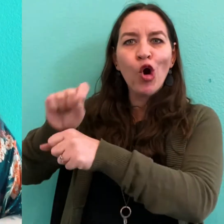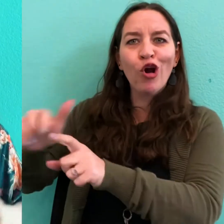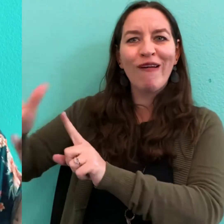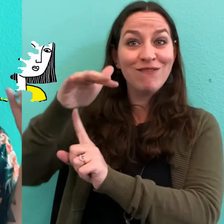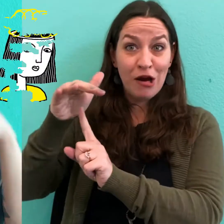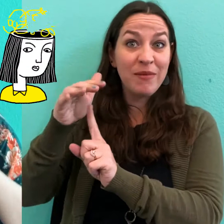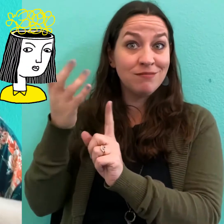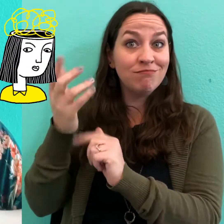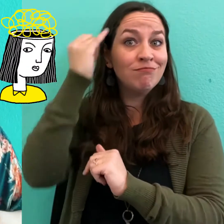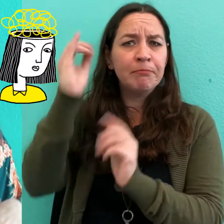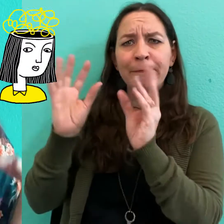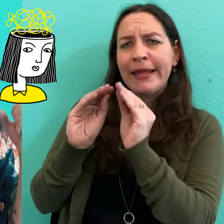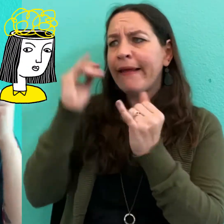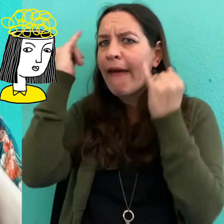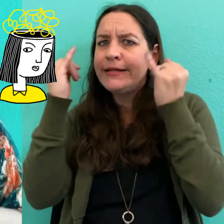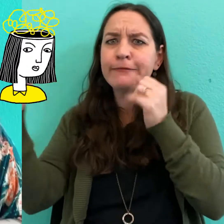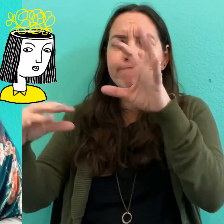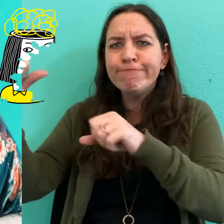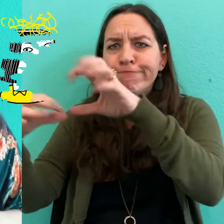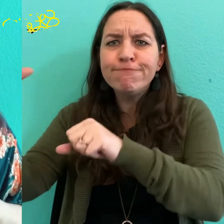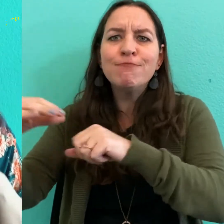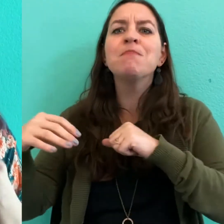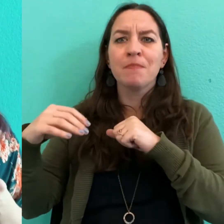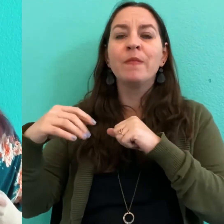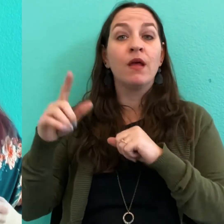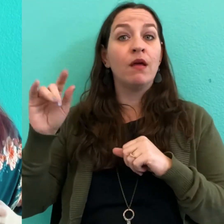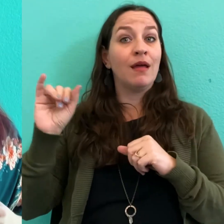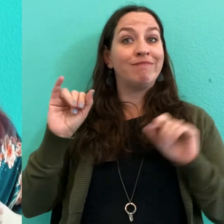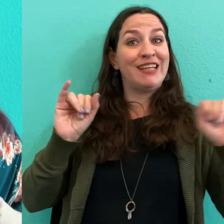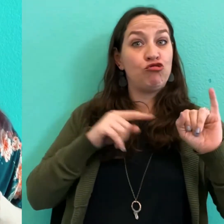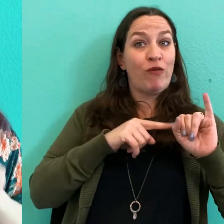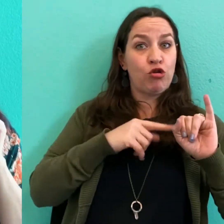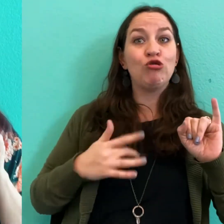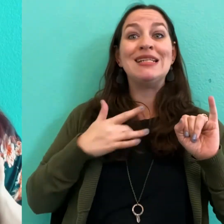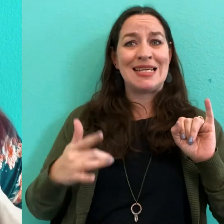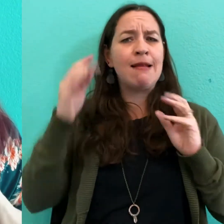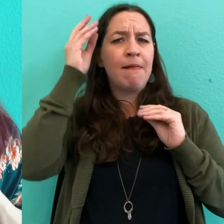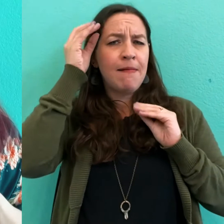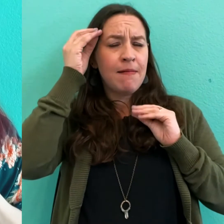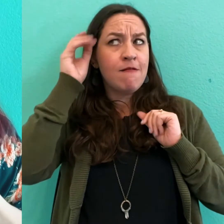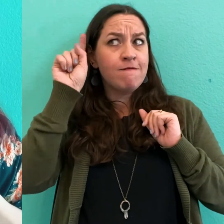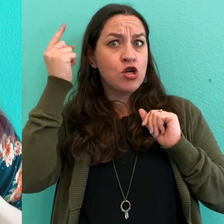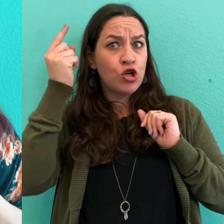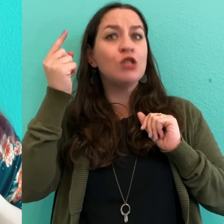And everyone's brainstorming and everybody's got these ideas. The introverts in the room are going to come up with their best ideas and